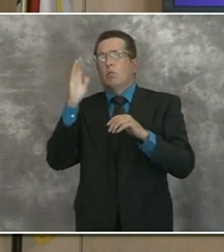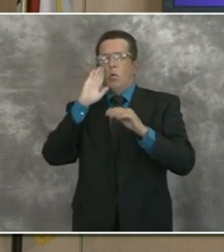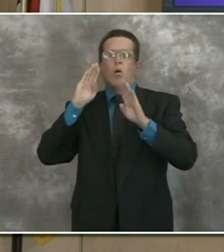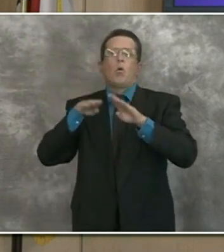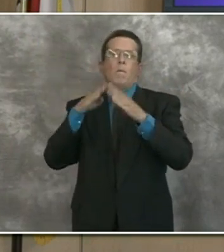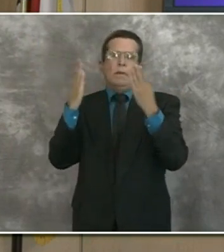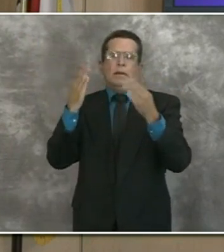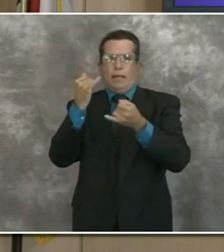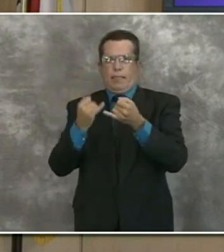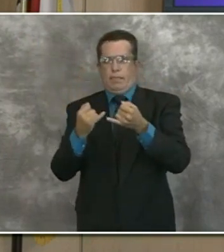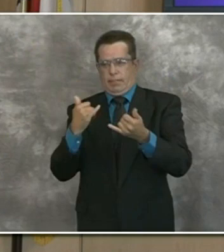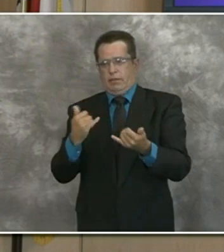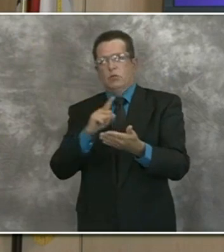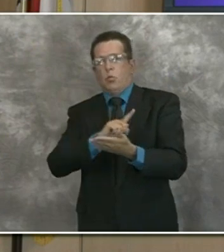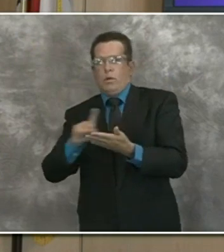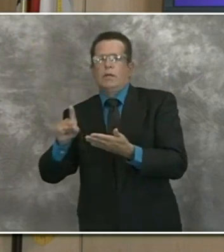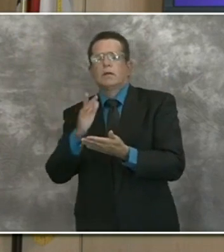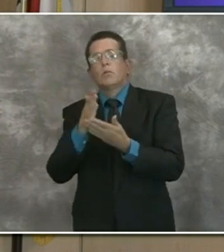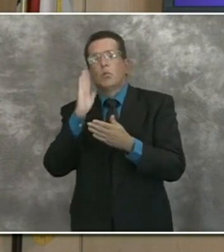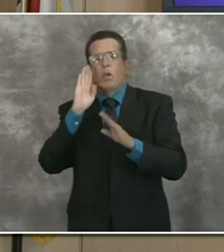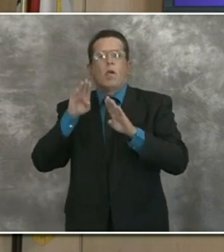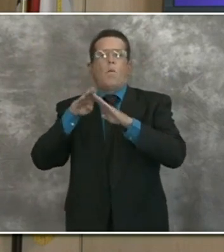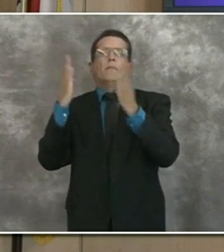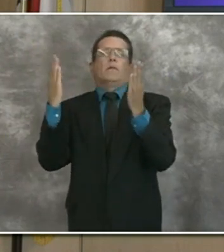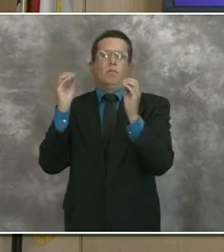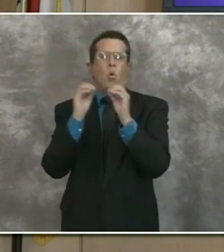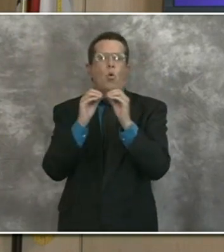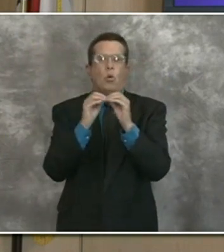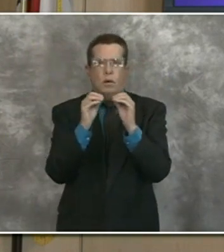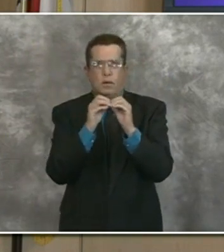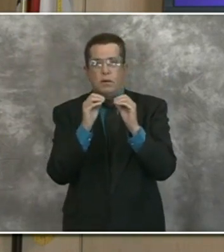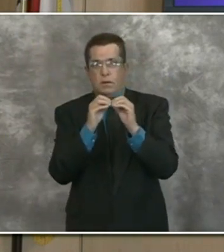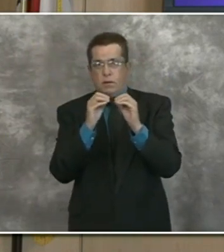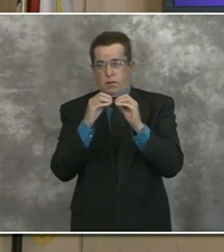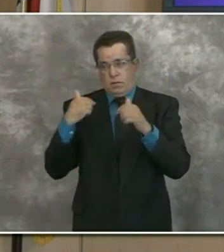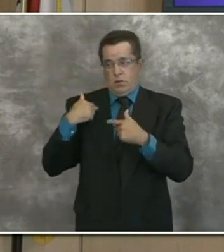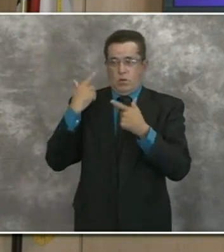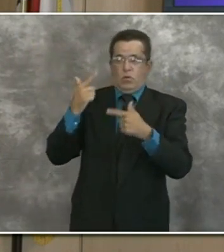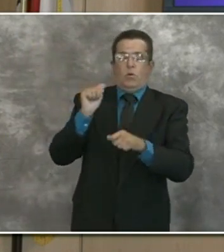CAN BE RELAUNCHED IMMEDIATELY WITH RESTRICTIONS AND THAT OTHER ACTIVITIES WILL BUREAU